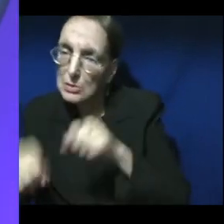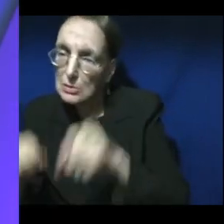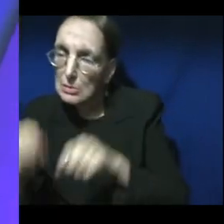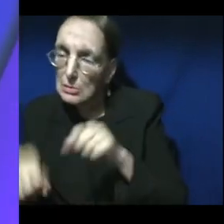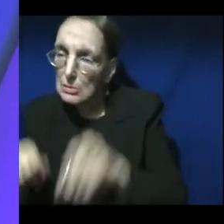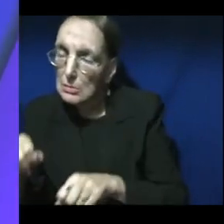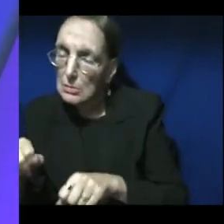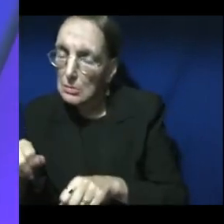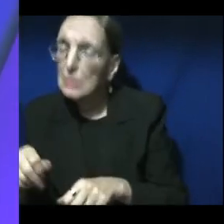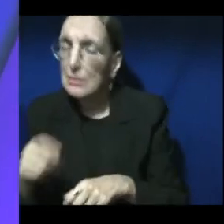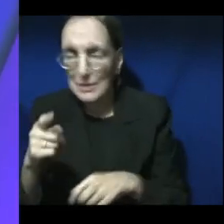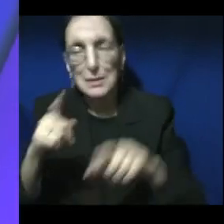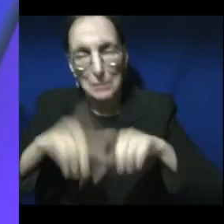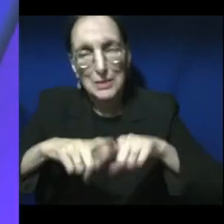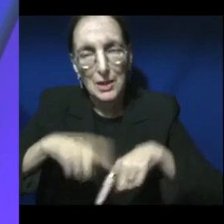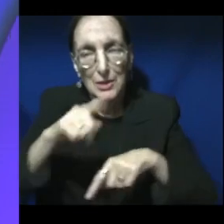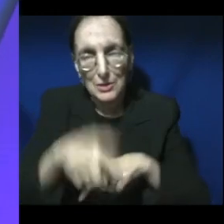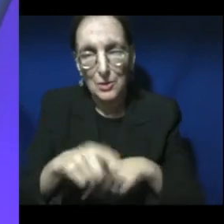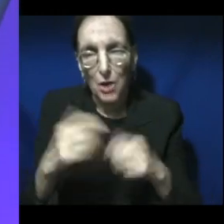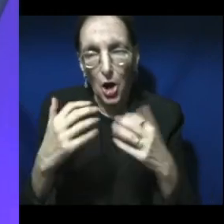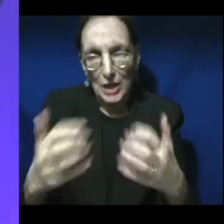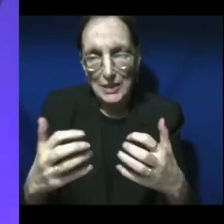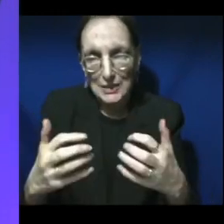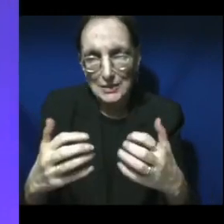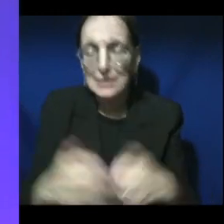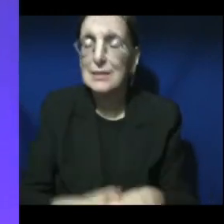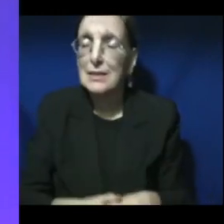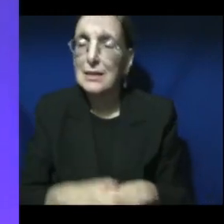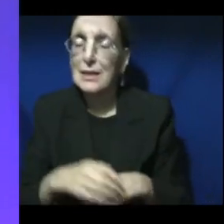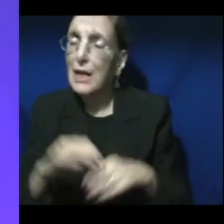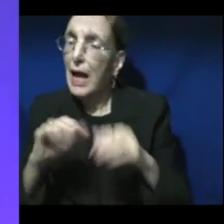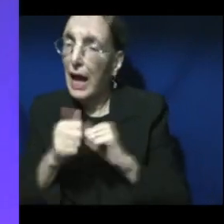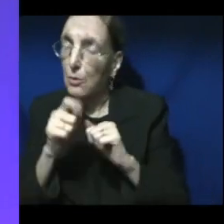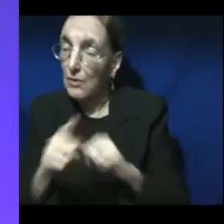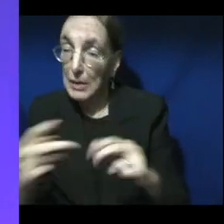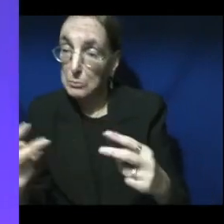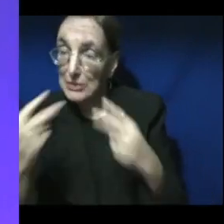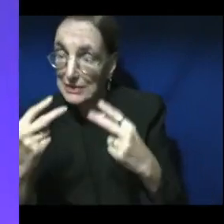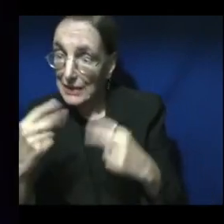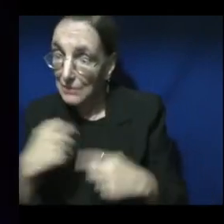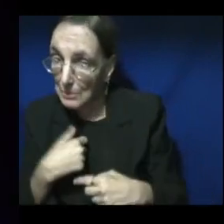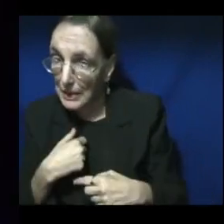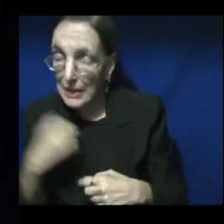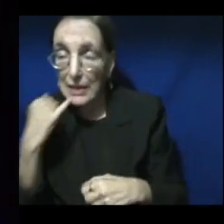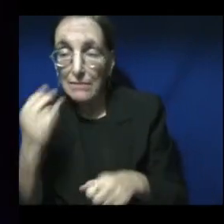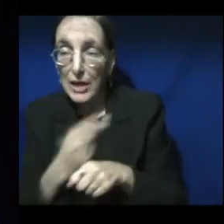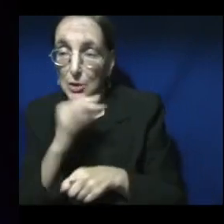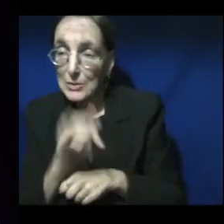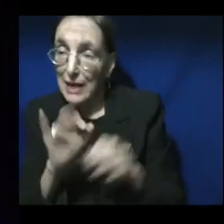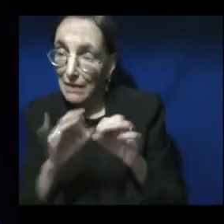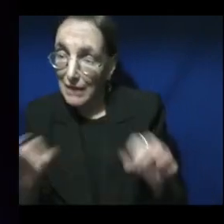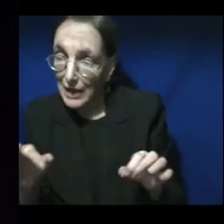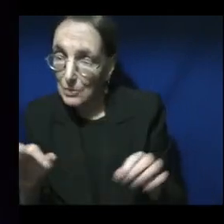“Hey, how am I going to be perceived by using this language?” The more strategic you can be. Thank you so much. JONAH BERGER: Yeah,